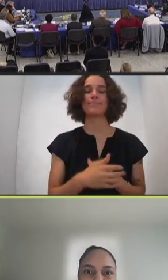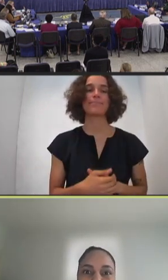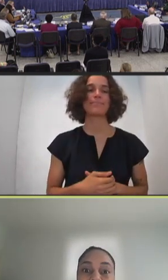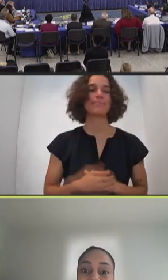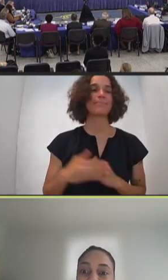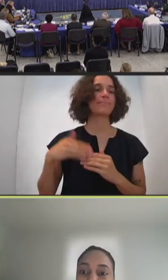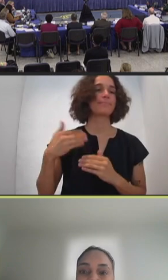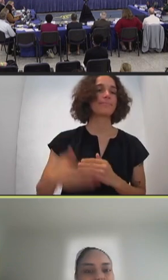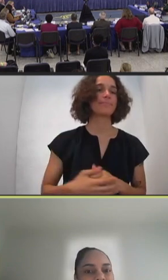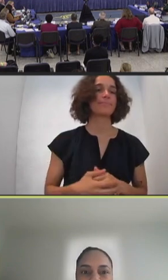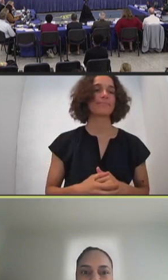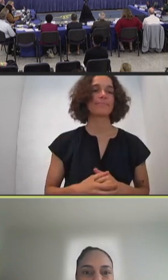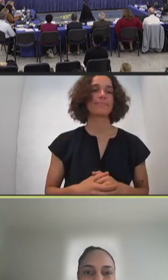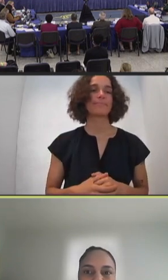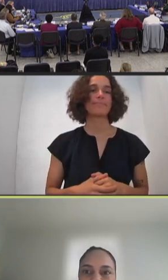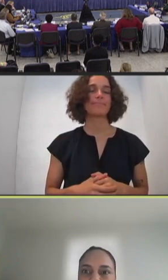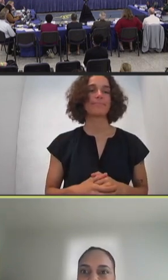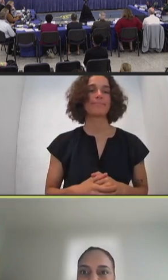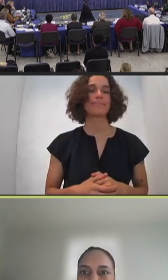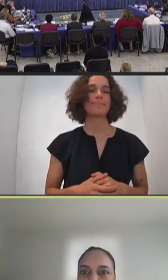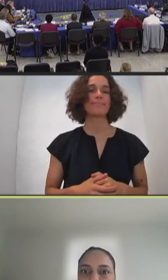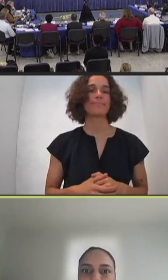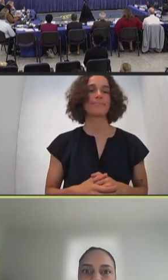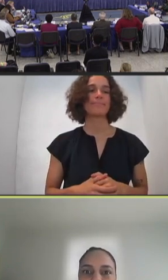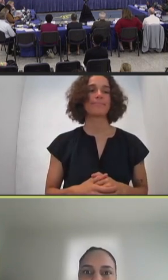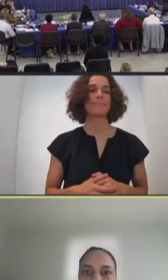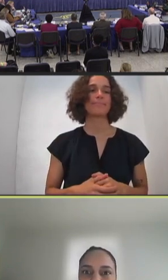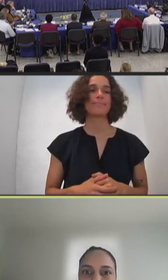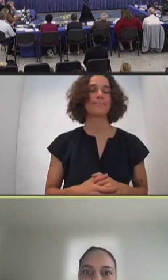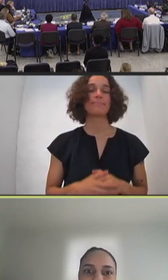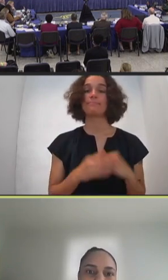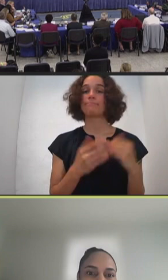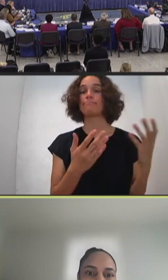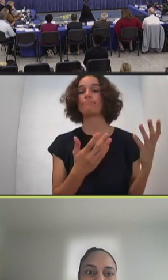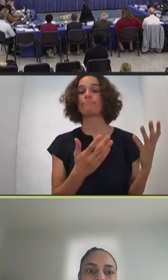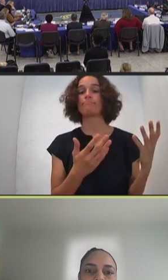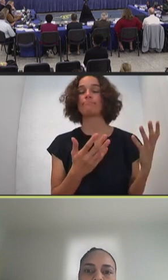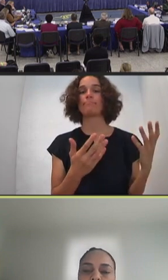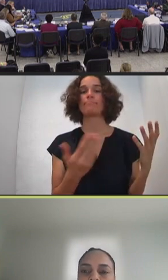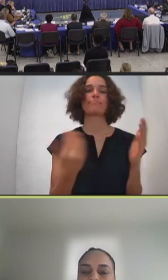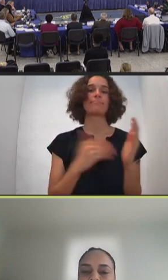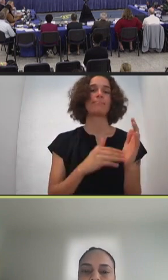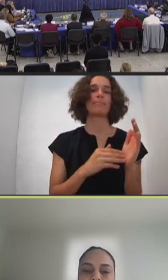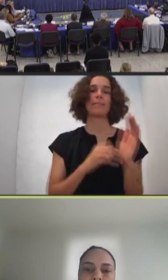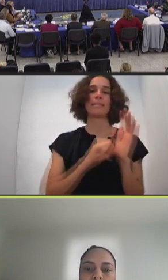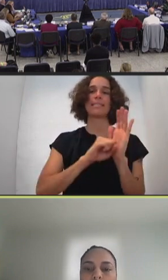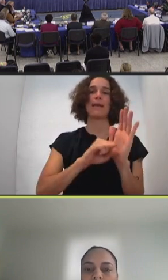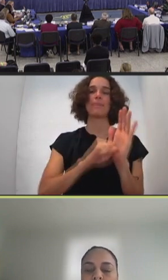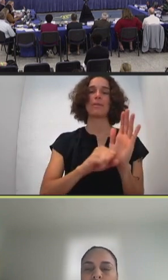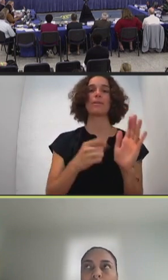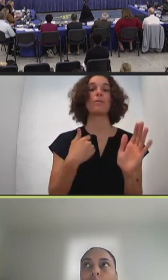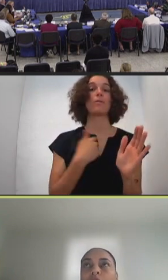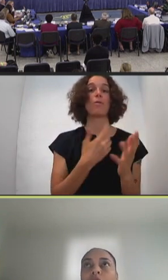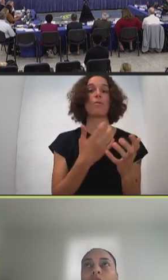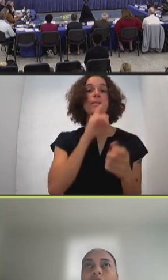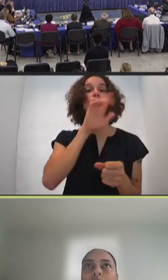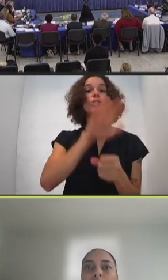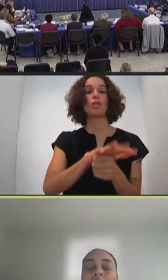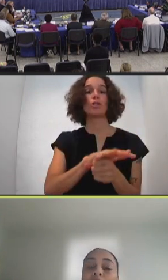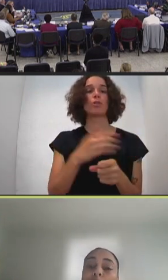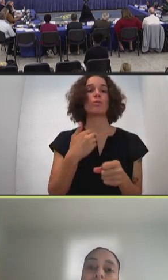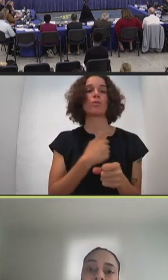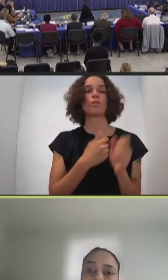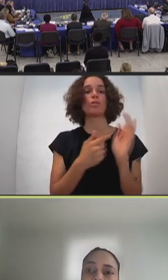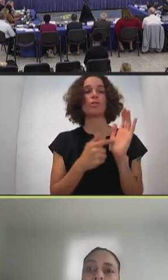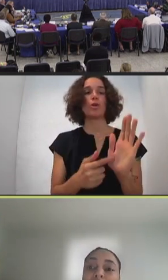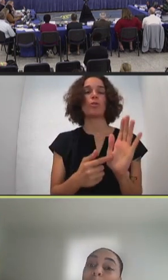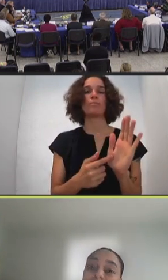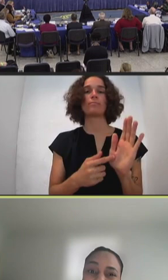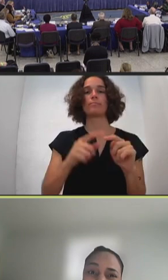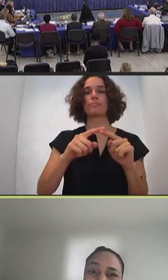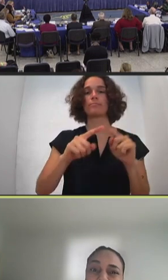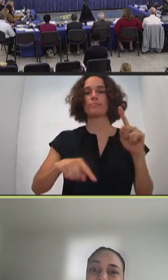And this is just more of a sampling. We wanted to make sure that we showed a variety of abilities,